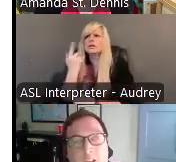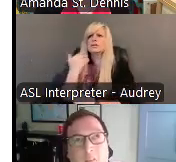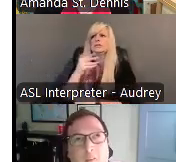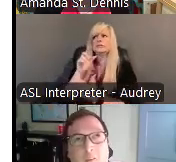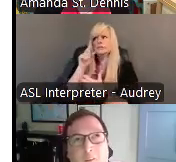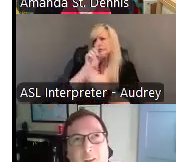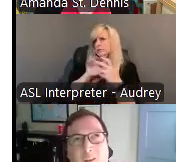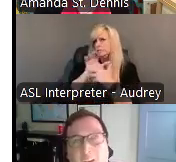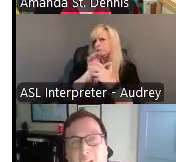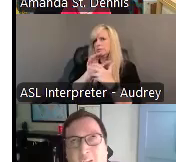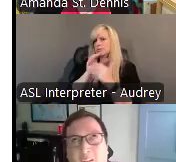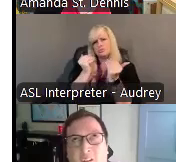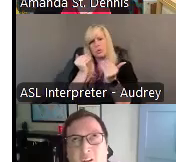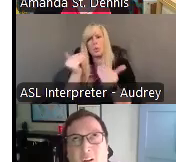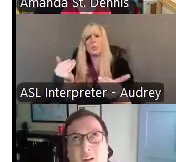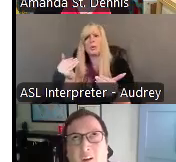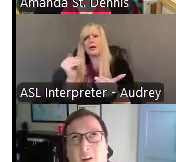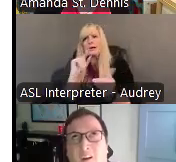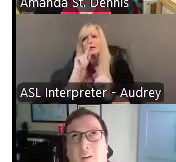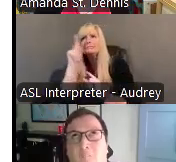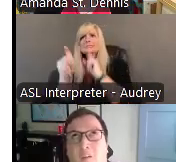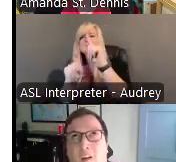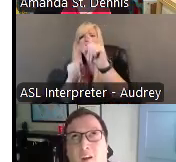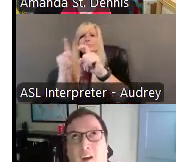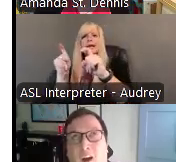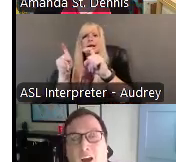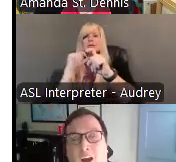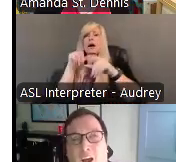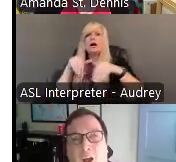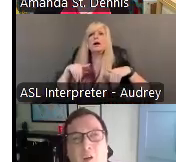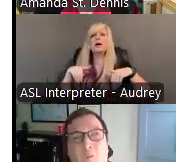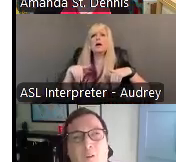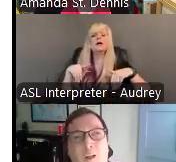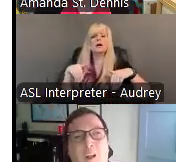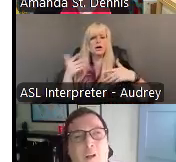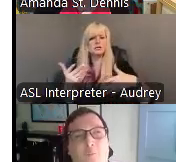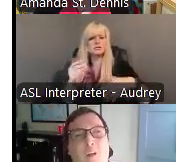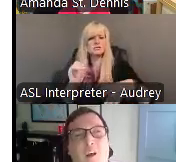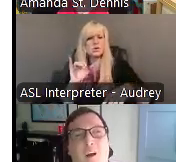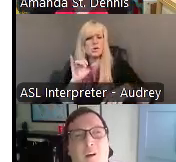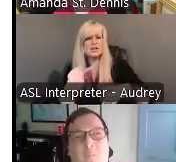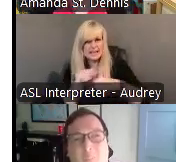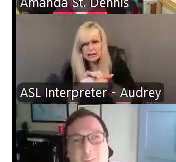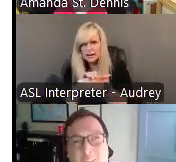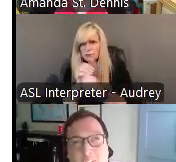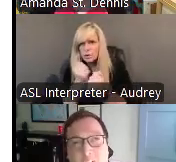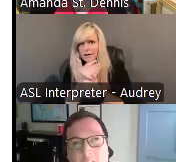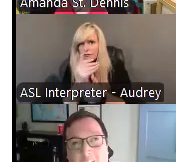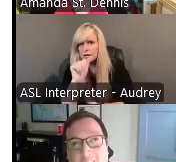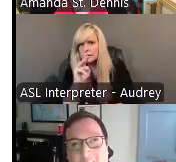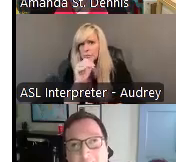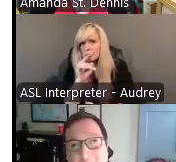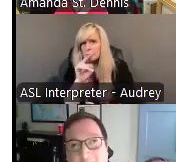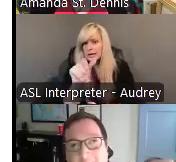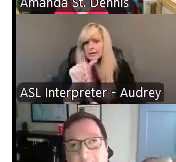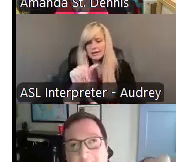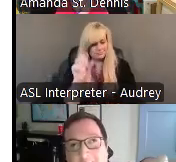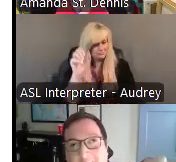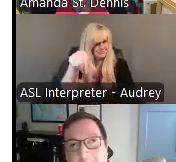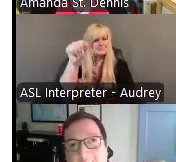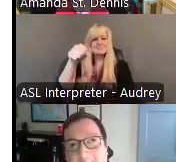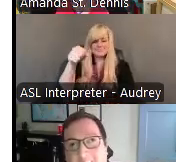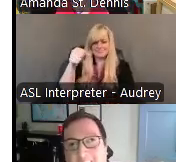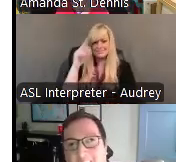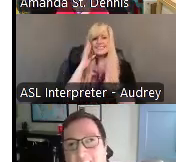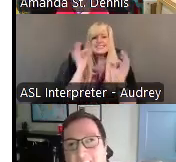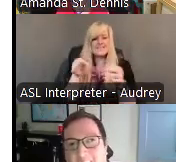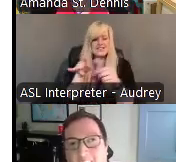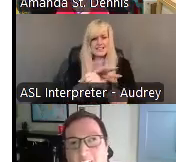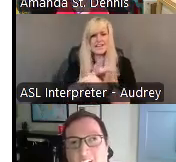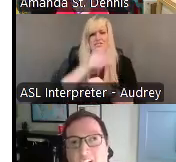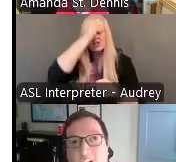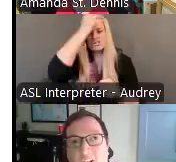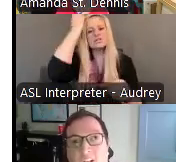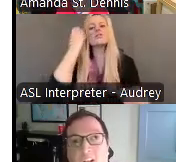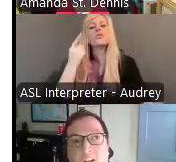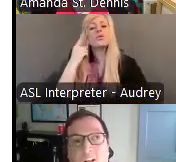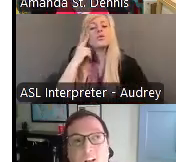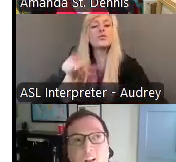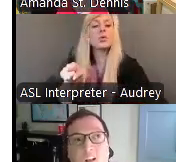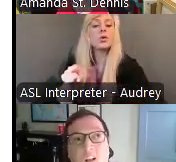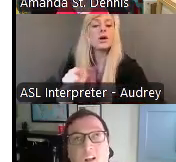if you need it. Does that cover it, Amanda? Amanda St. Dennis: Yup, in terms of what you do,